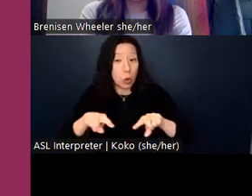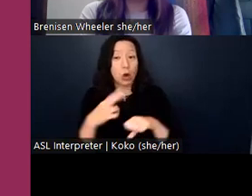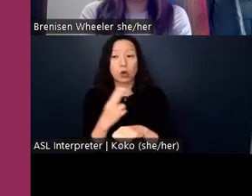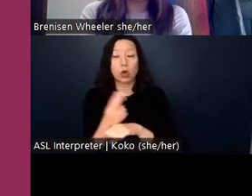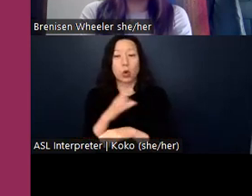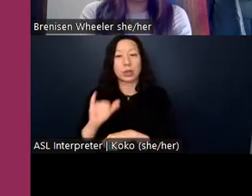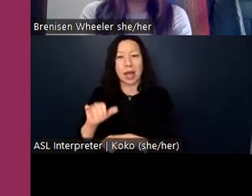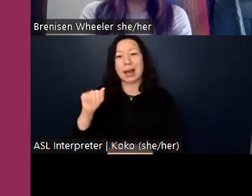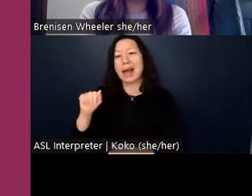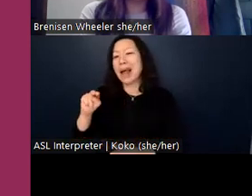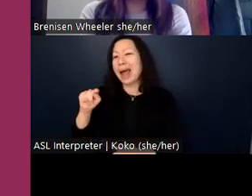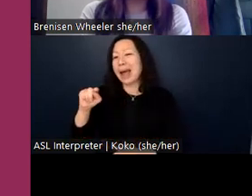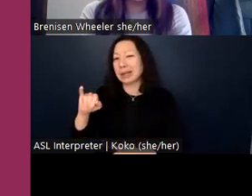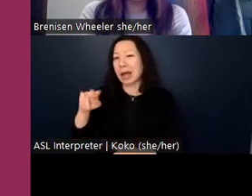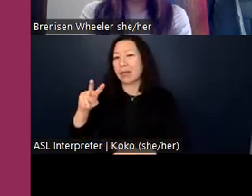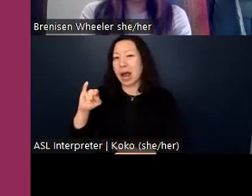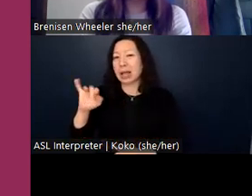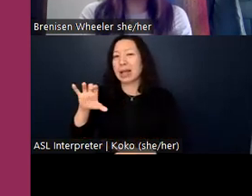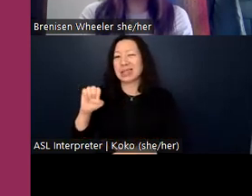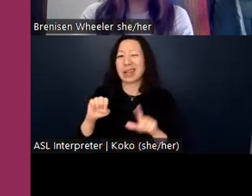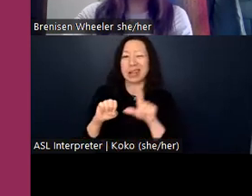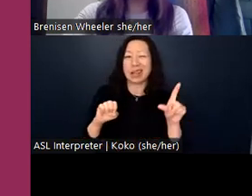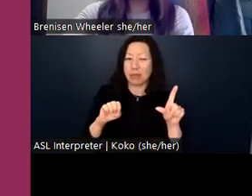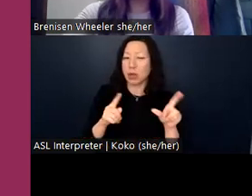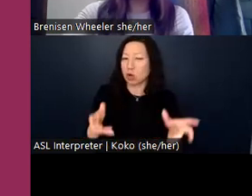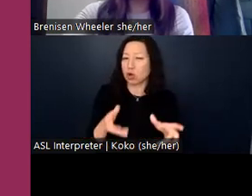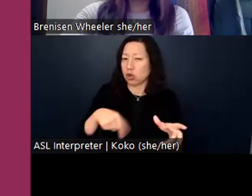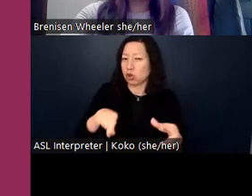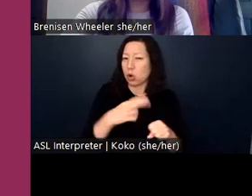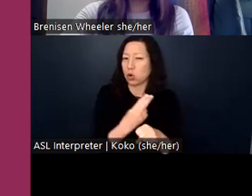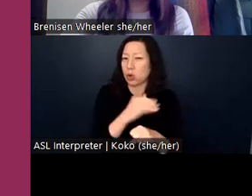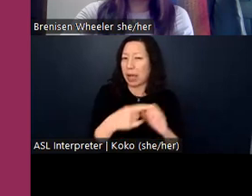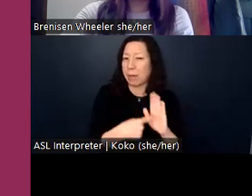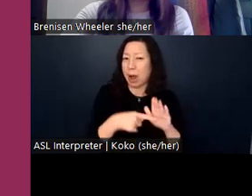model in 12:19:58 the work that you do with service